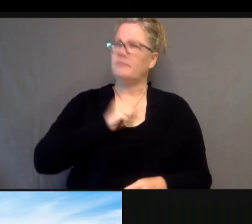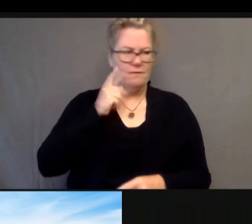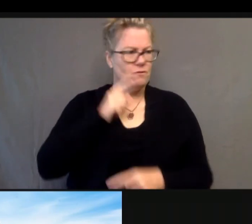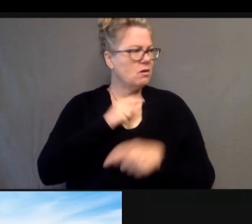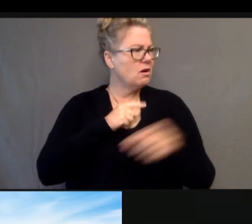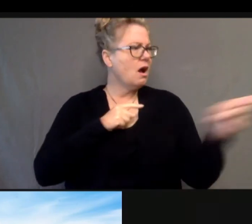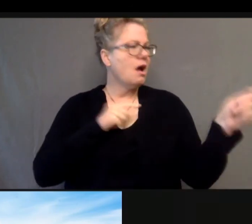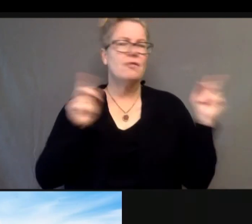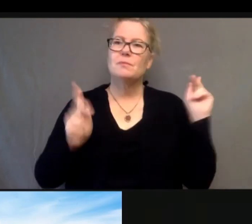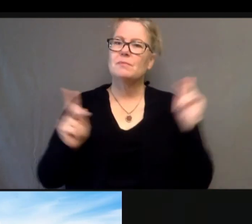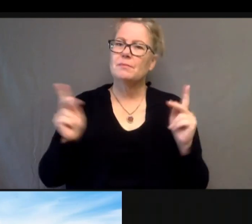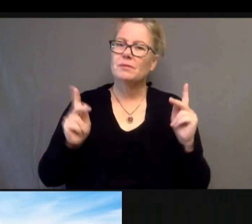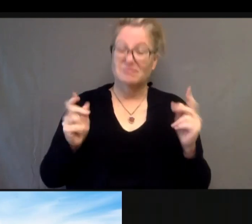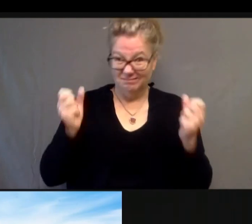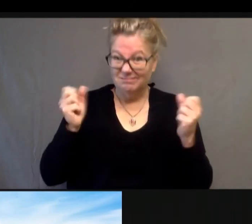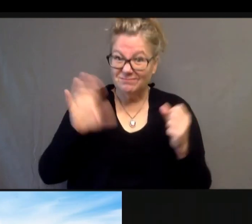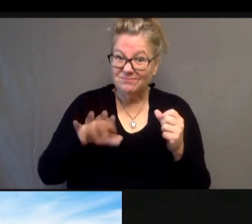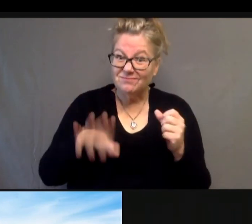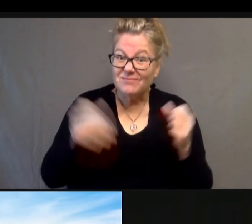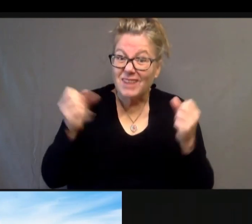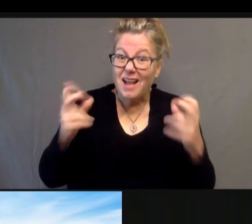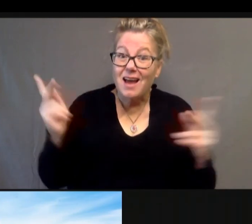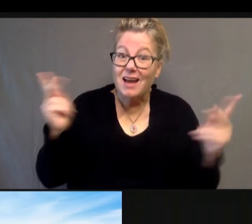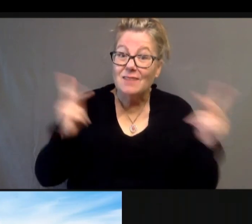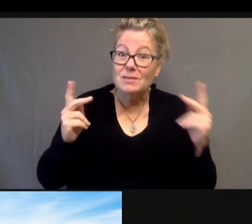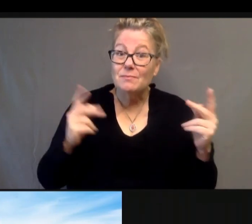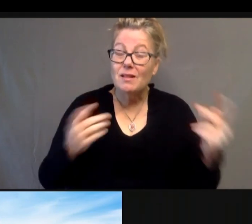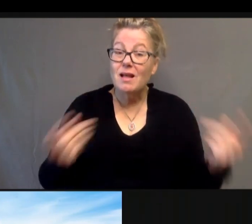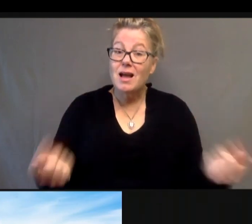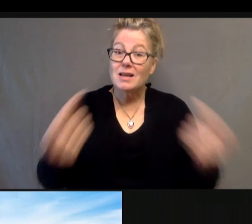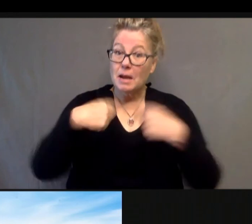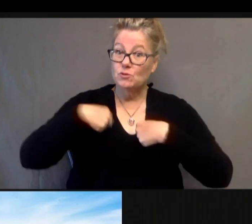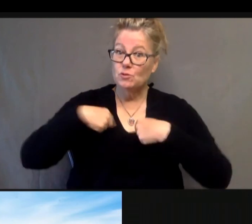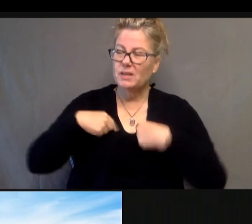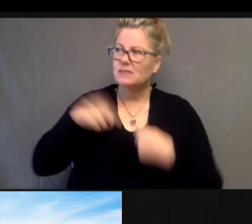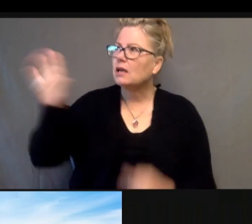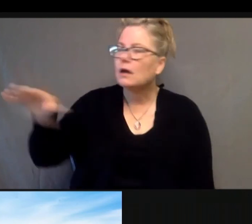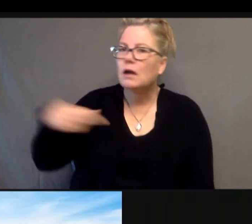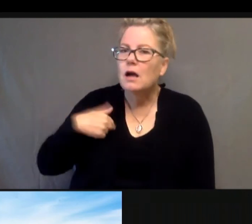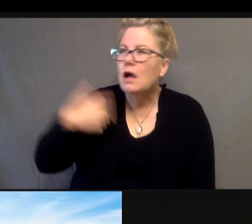people come to me after saying I didn't know that I had a right to these things, but I